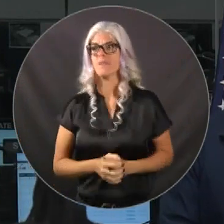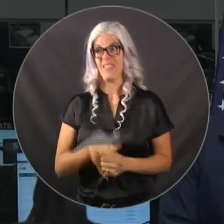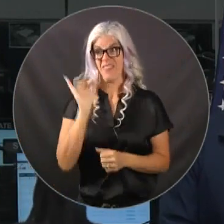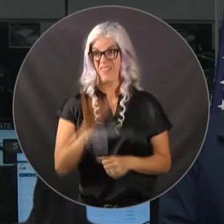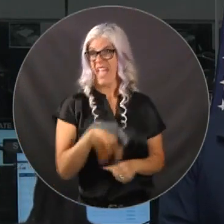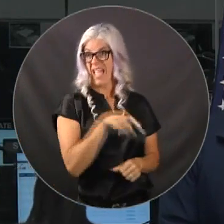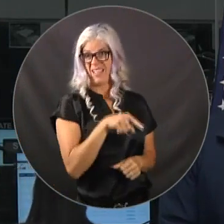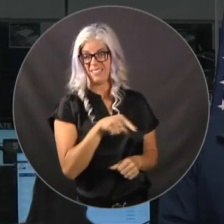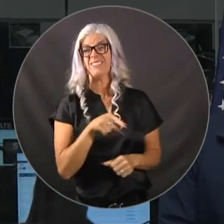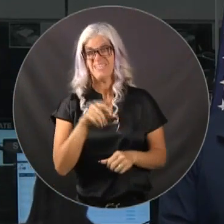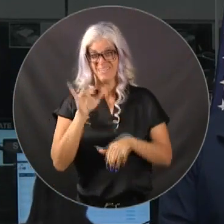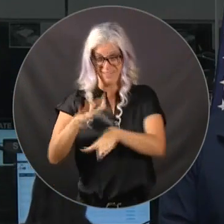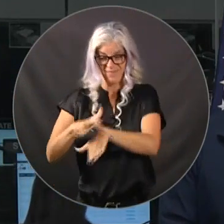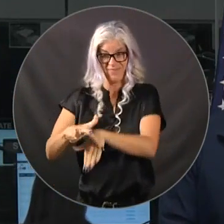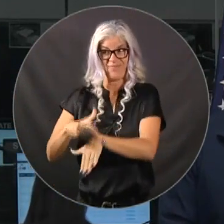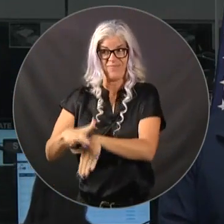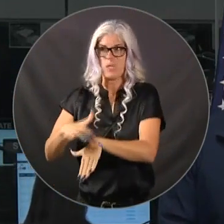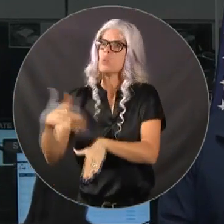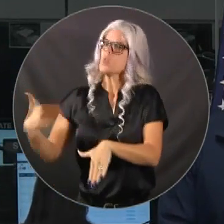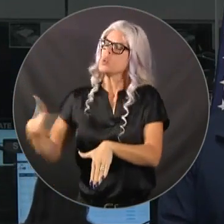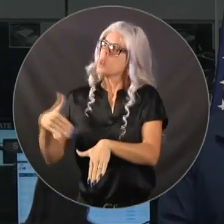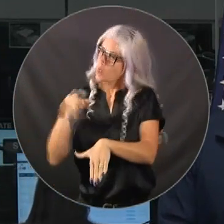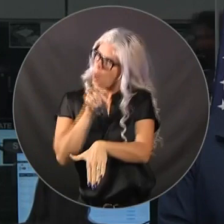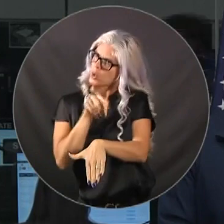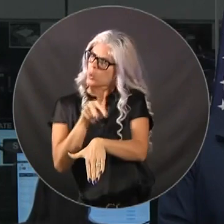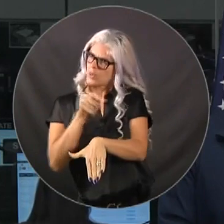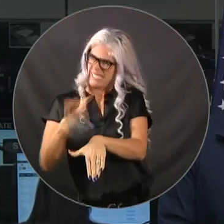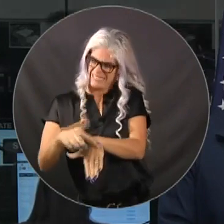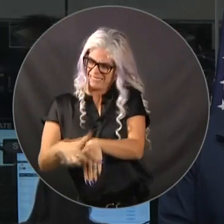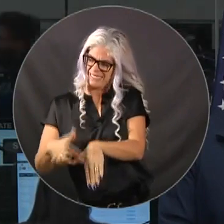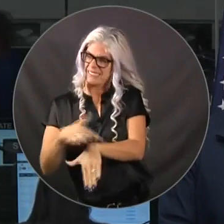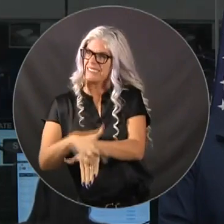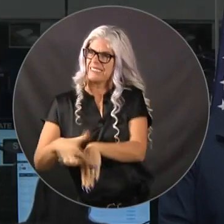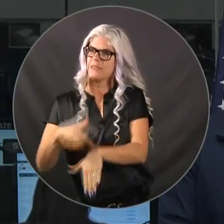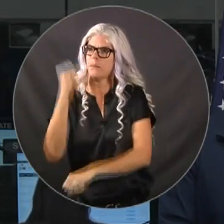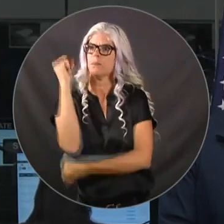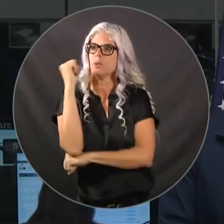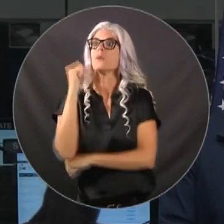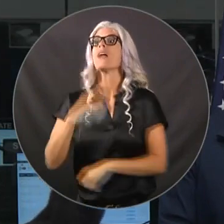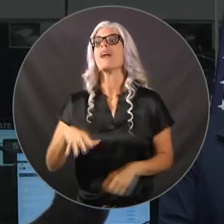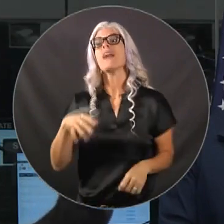coast as a result of elev wave heights of 8 to 16 f